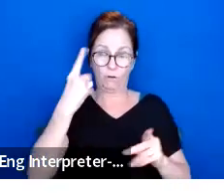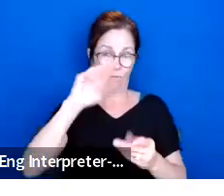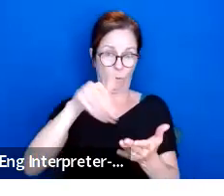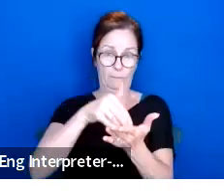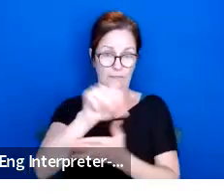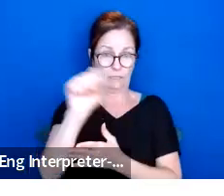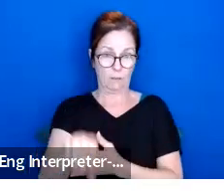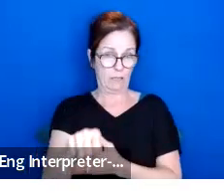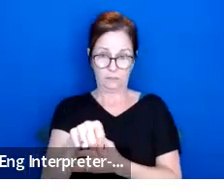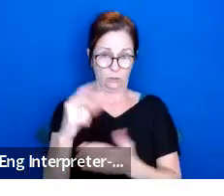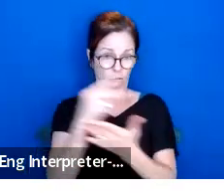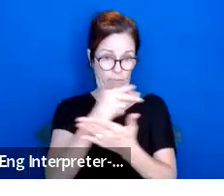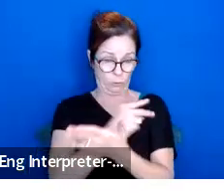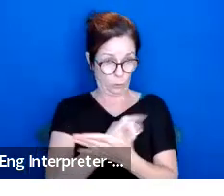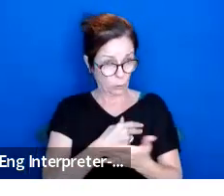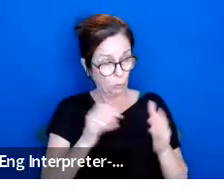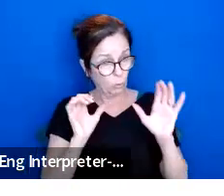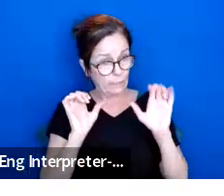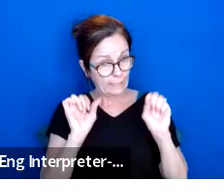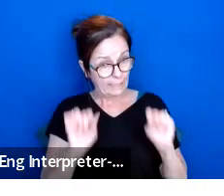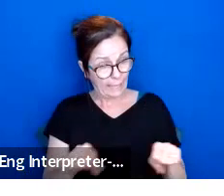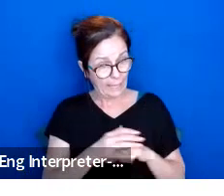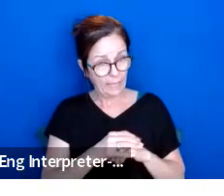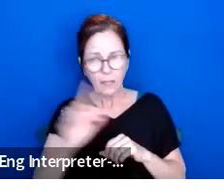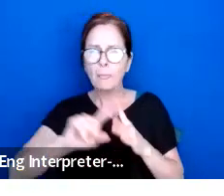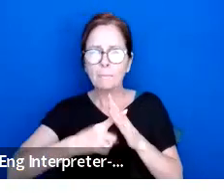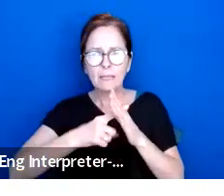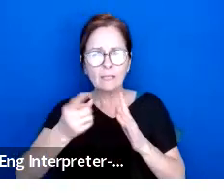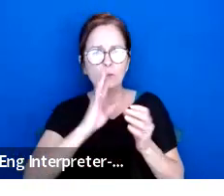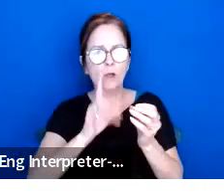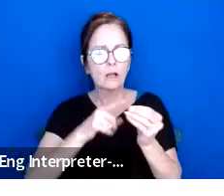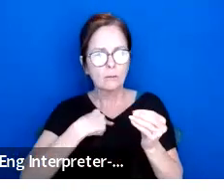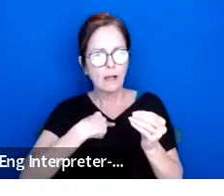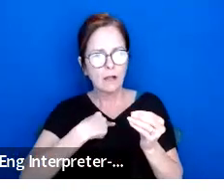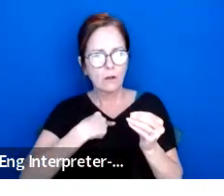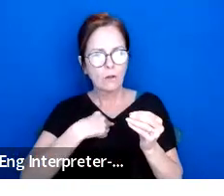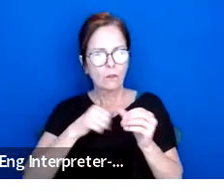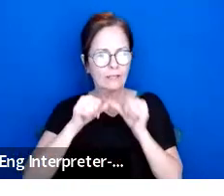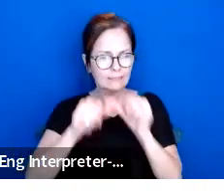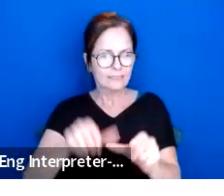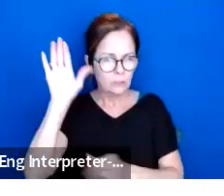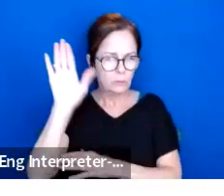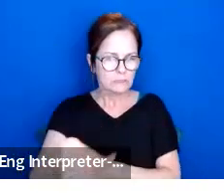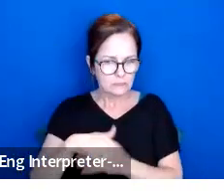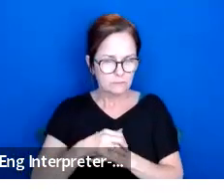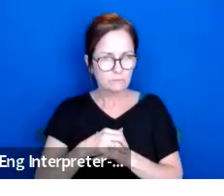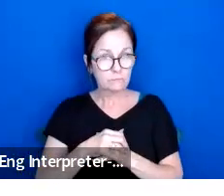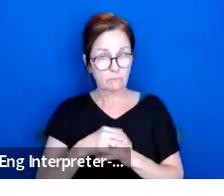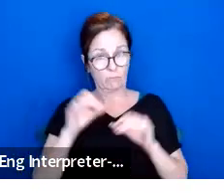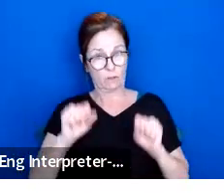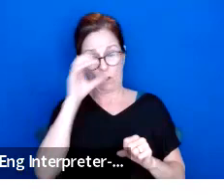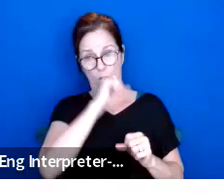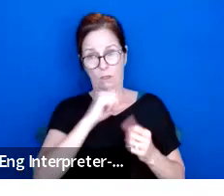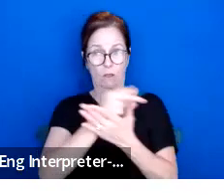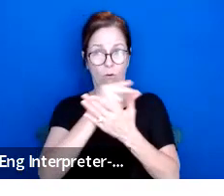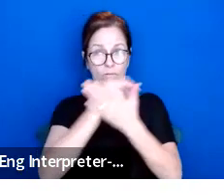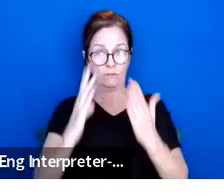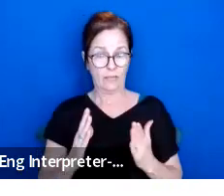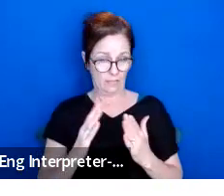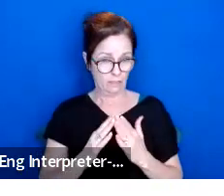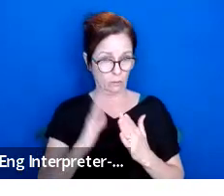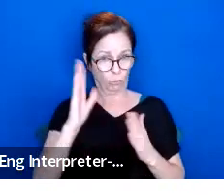Then when initially you talked about continuous Would it be fair to assume that the evaluators or the reviewers would give you feedback?